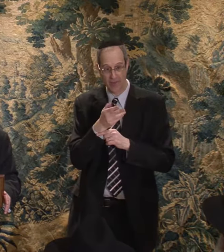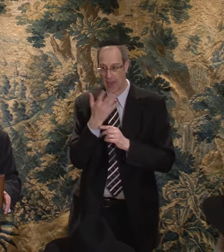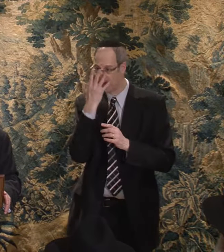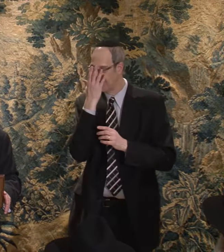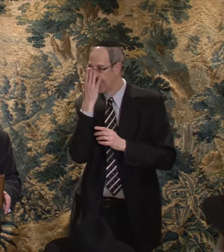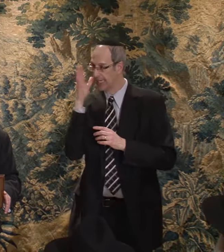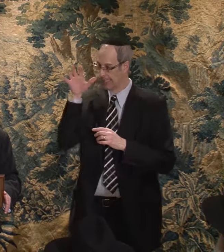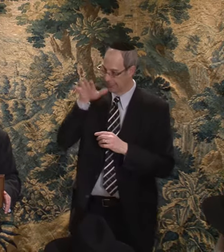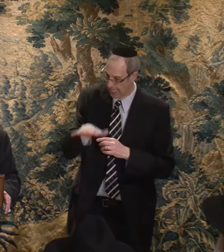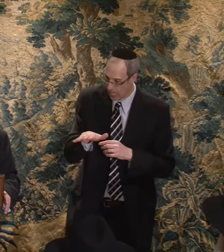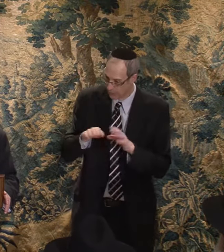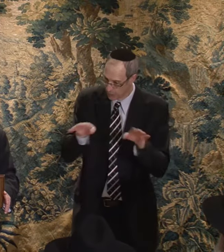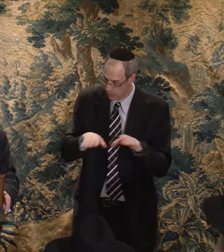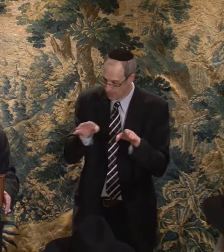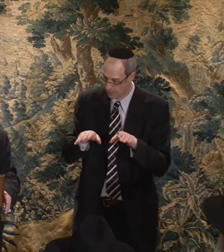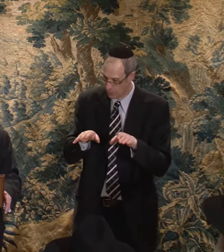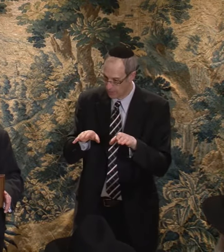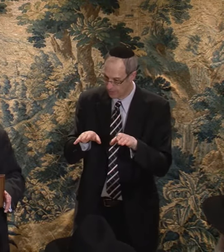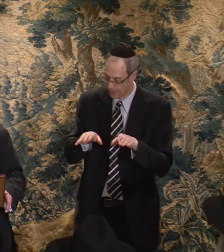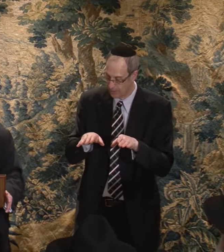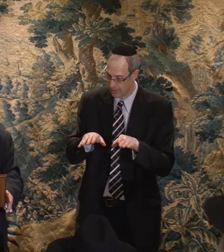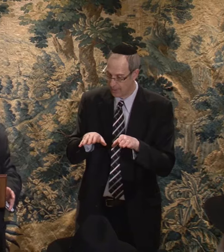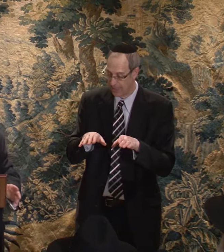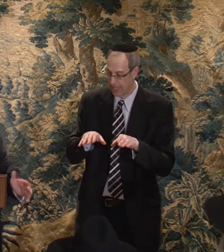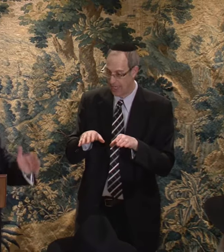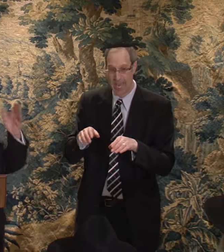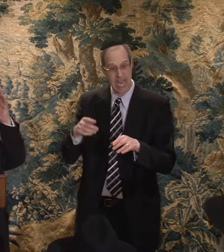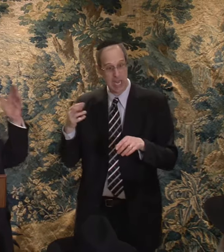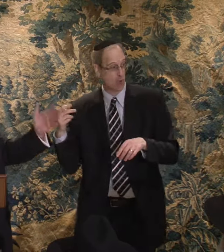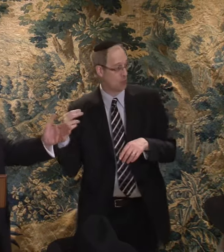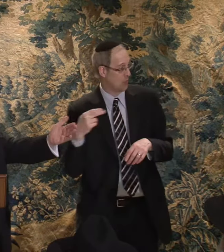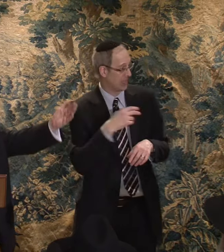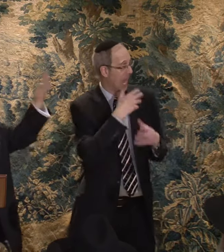pool and he can't do anything for me runs into now see thoughts yelling it